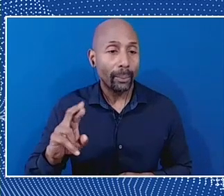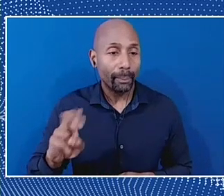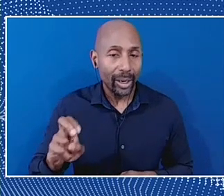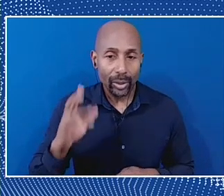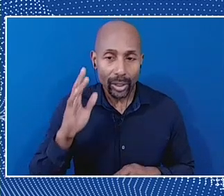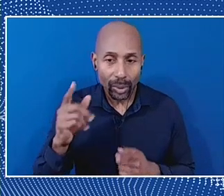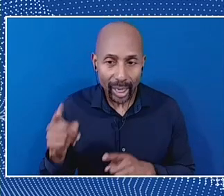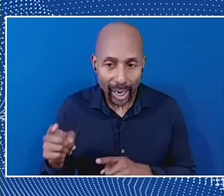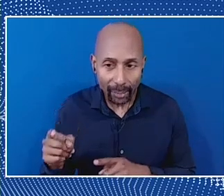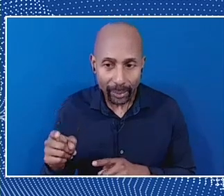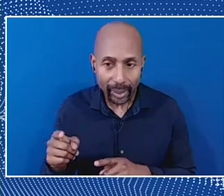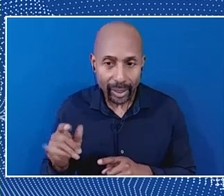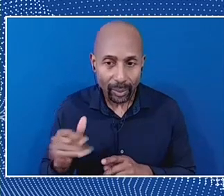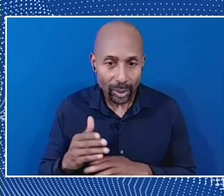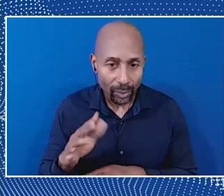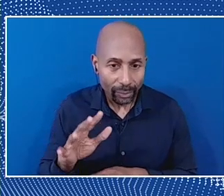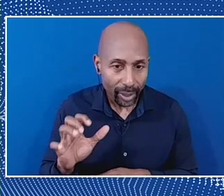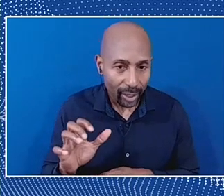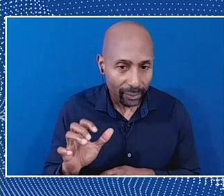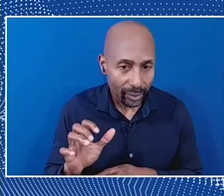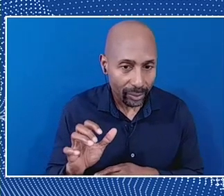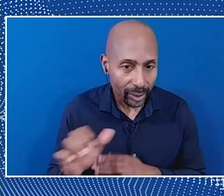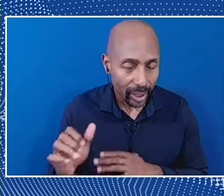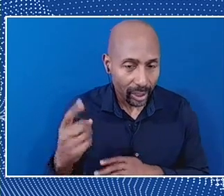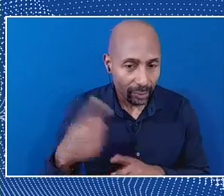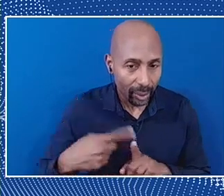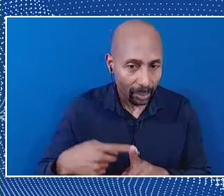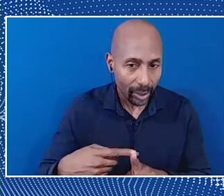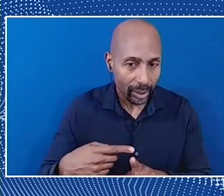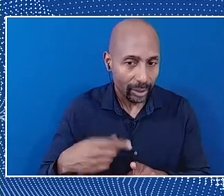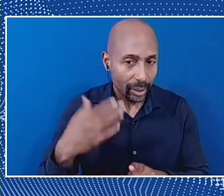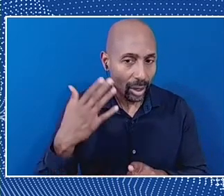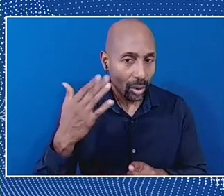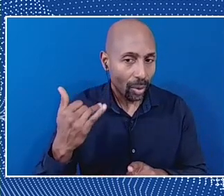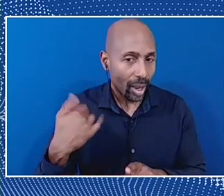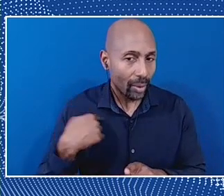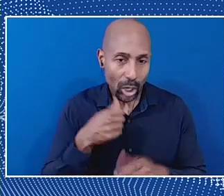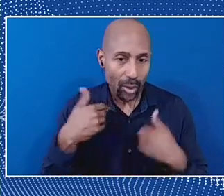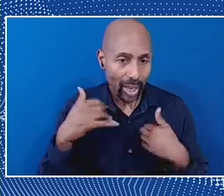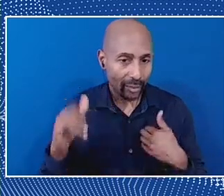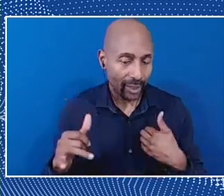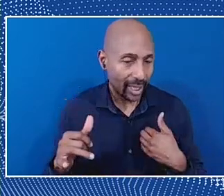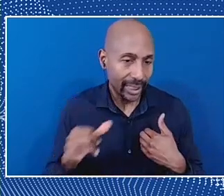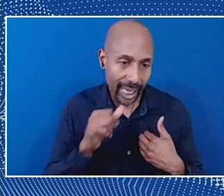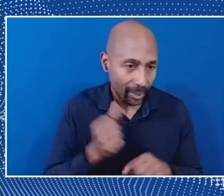counted is beyond my comprehension, since this loan is in good faith, being rehabilitated and should not have a